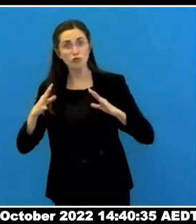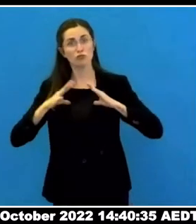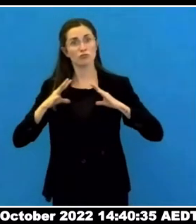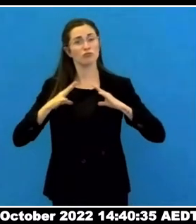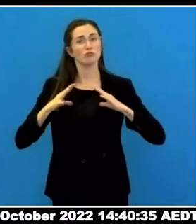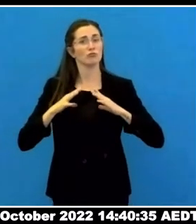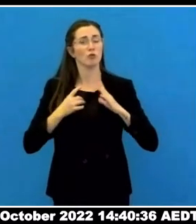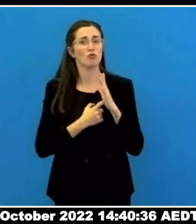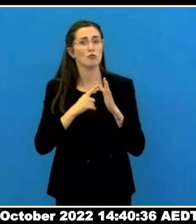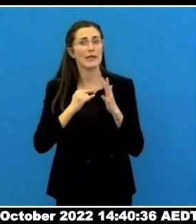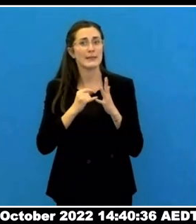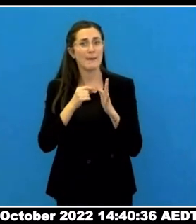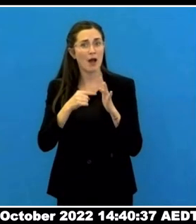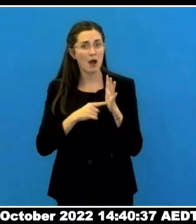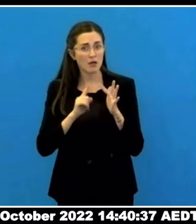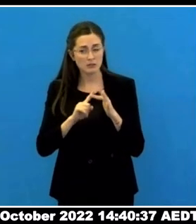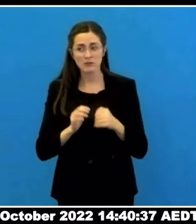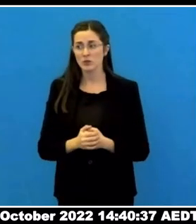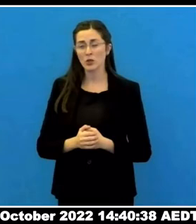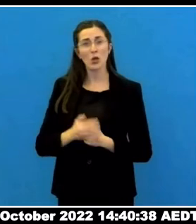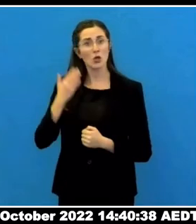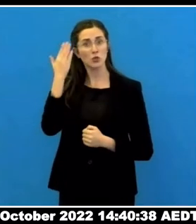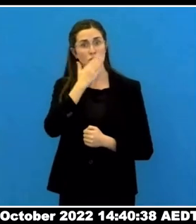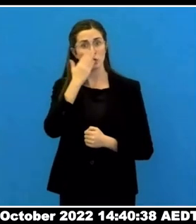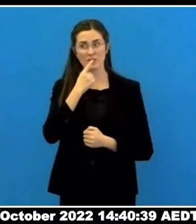They said that they think I have to pay for it,